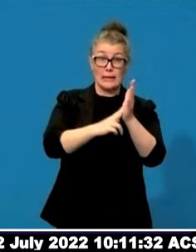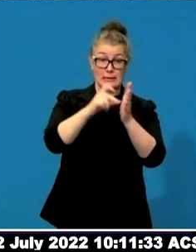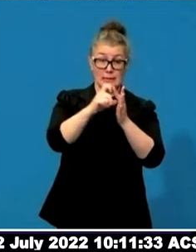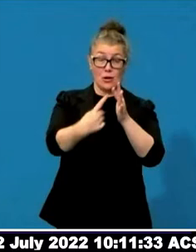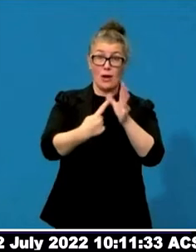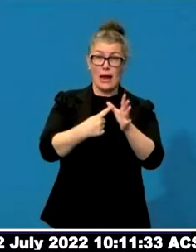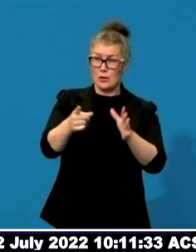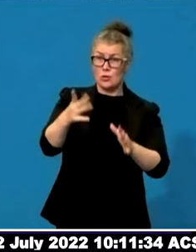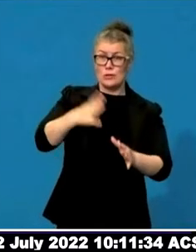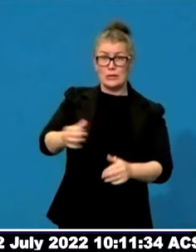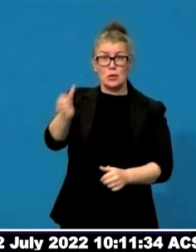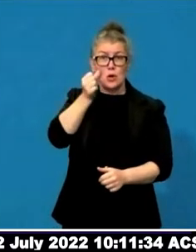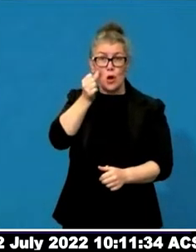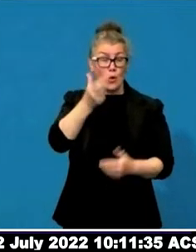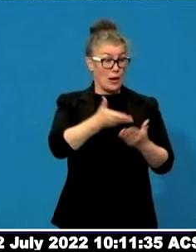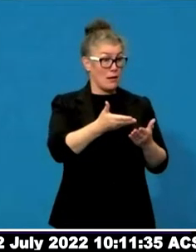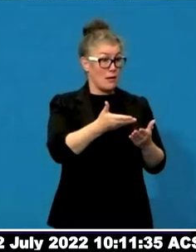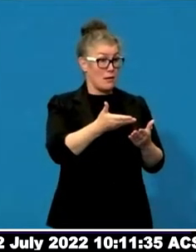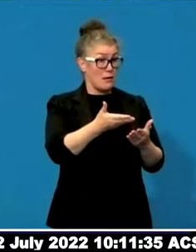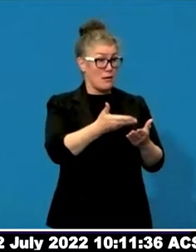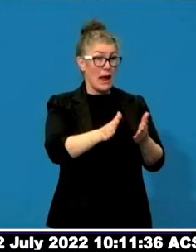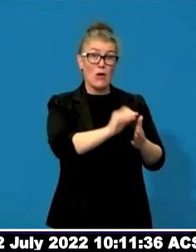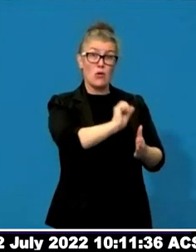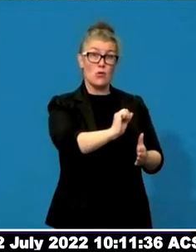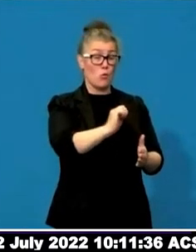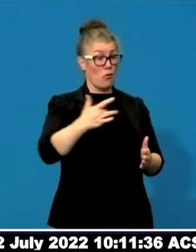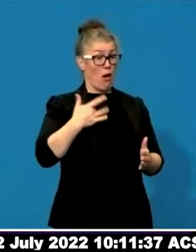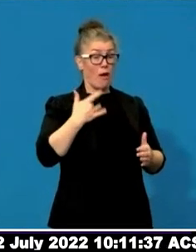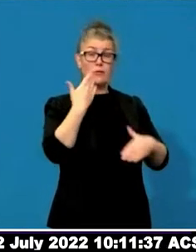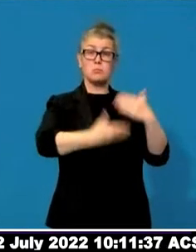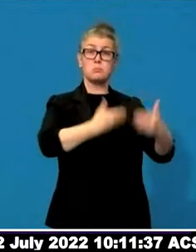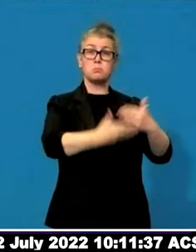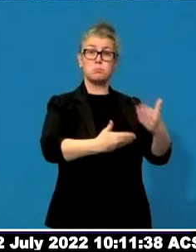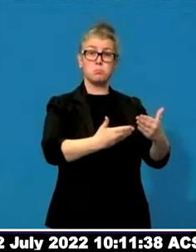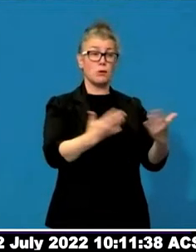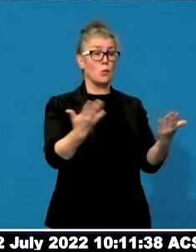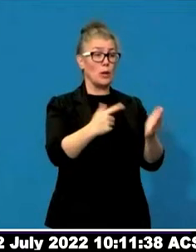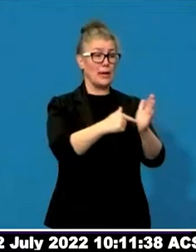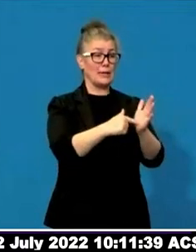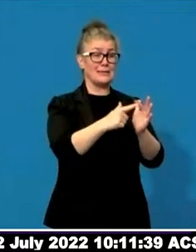to live in Tennant Creek, so that they know what scooters suit Tennant Creek?